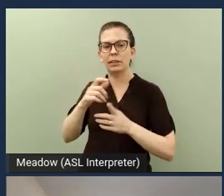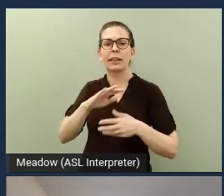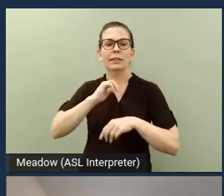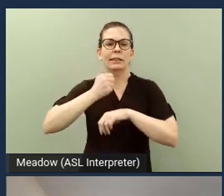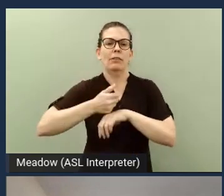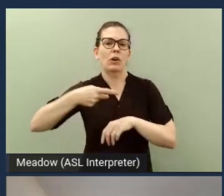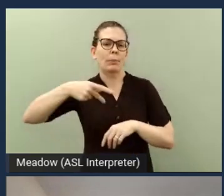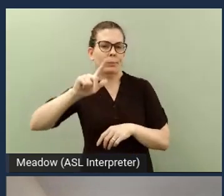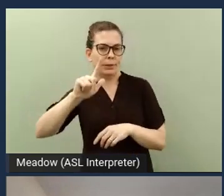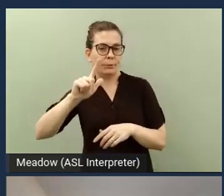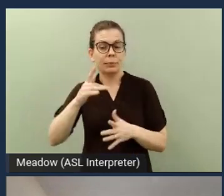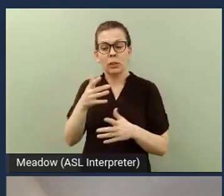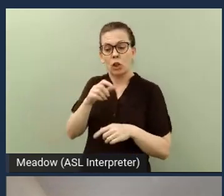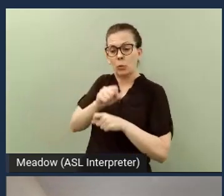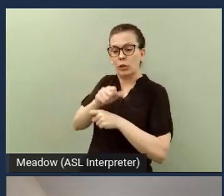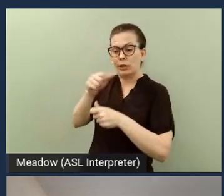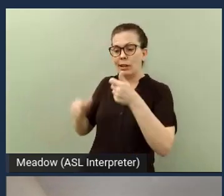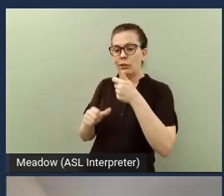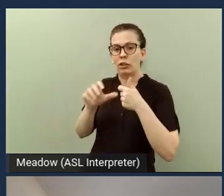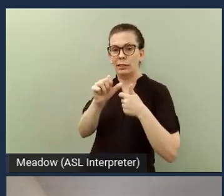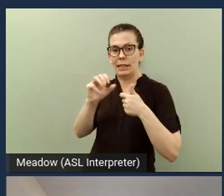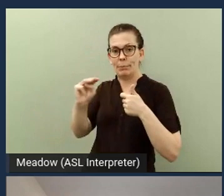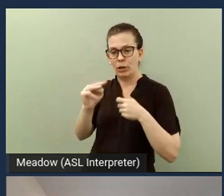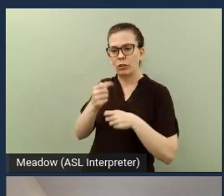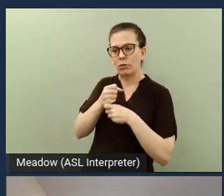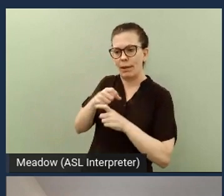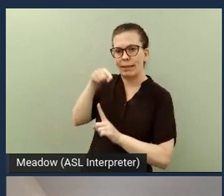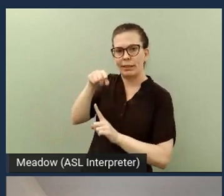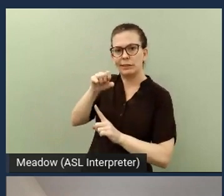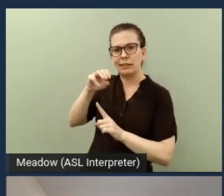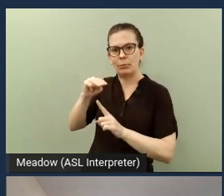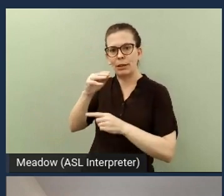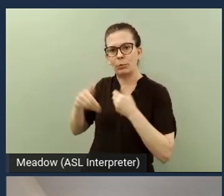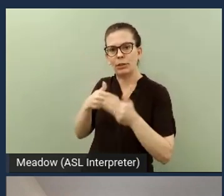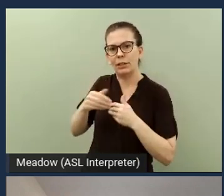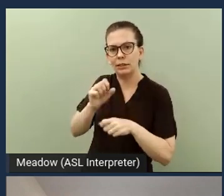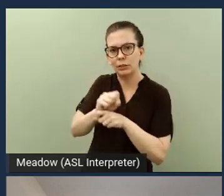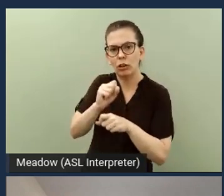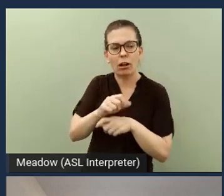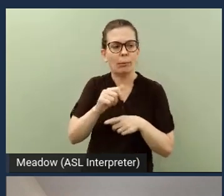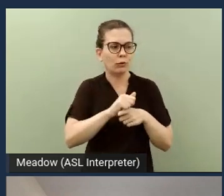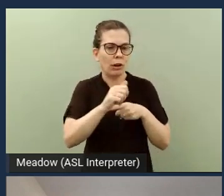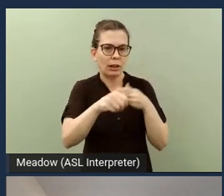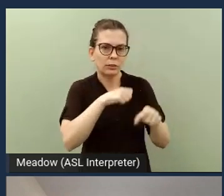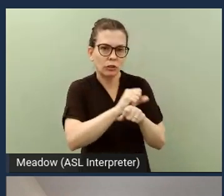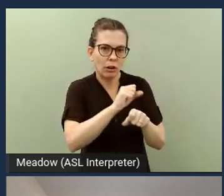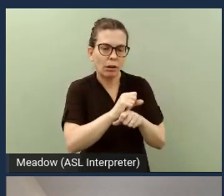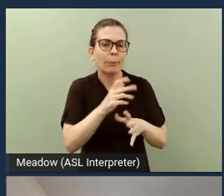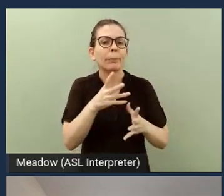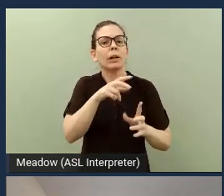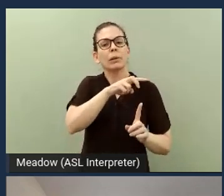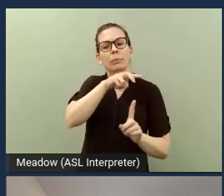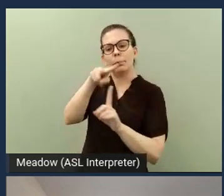So when you're working within SageMaker and you're creating these SageMaker processing jobs and training jobs, porting that over to a pipeline